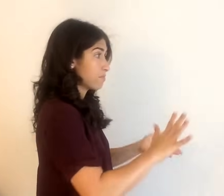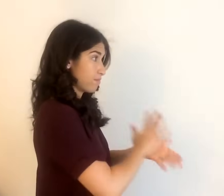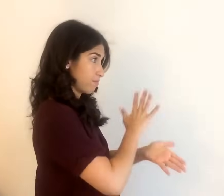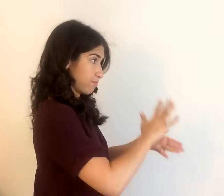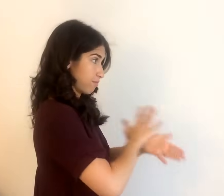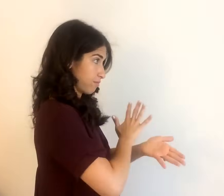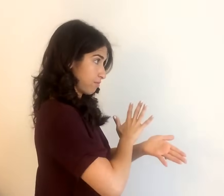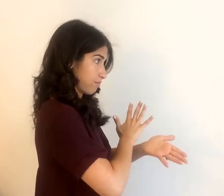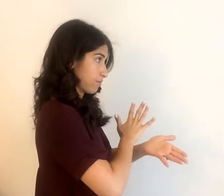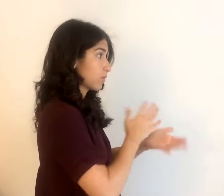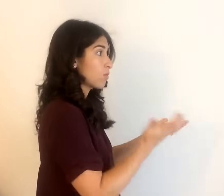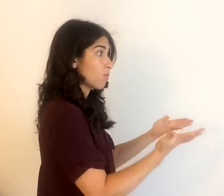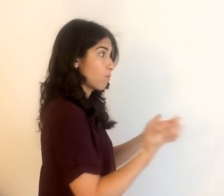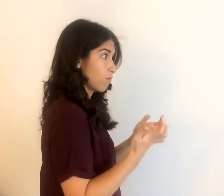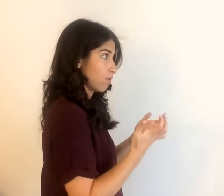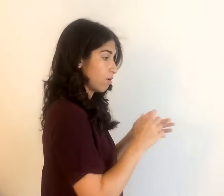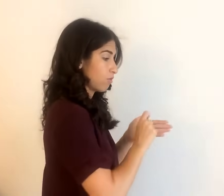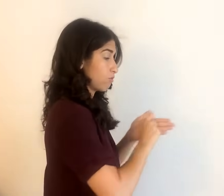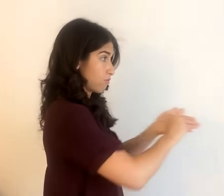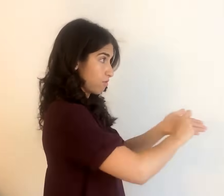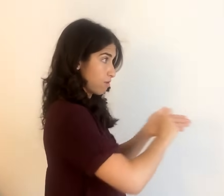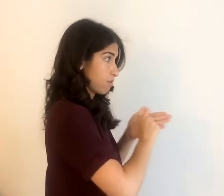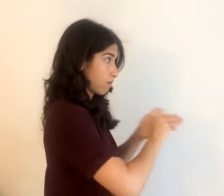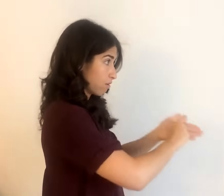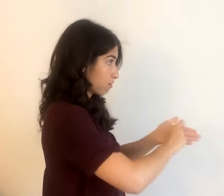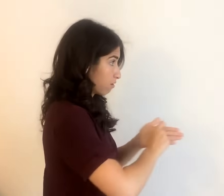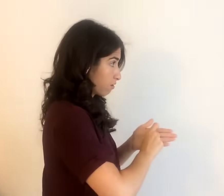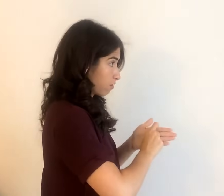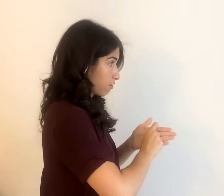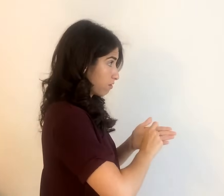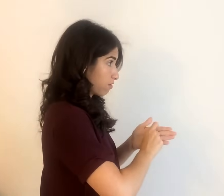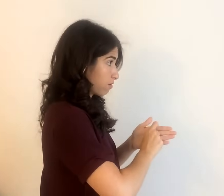"want to write back and forth on paper?"